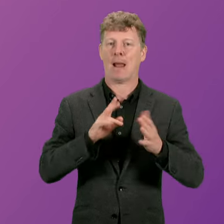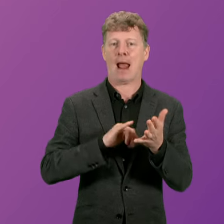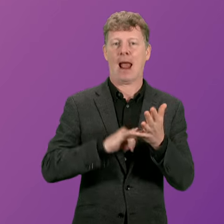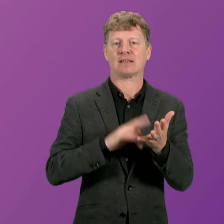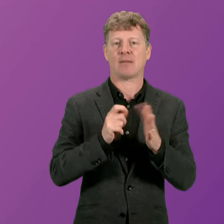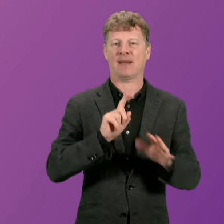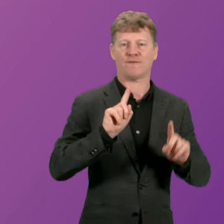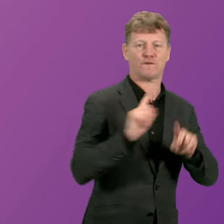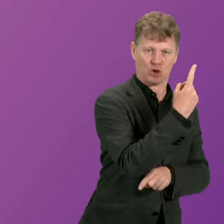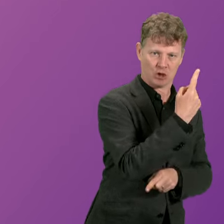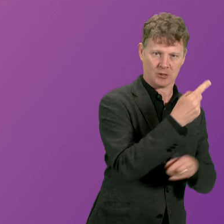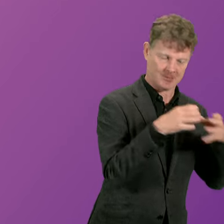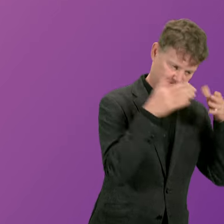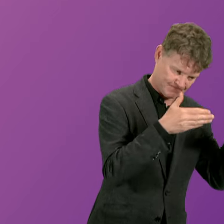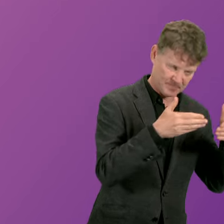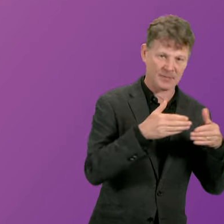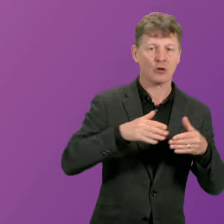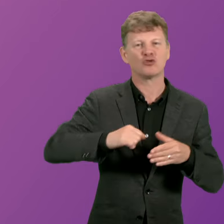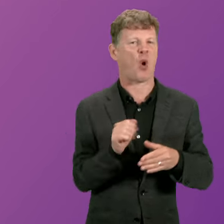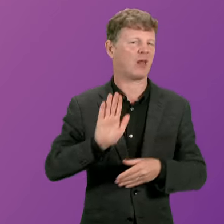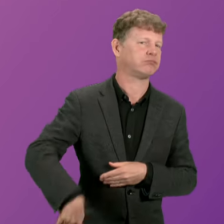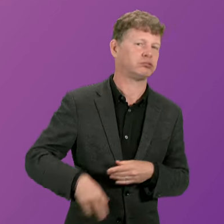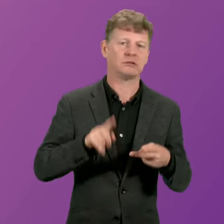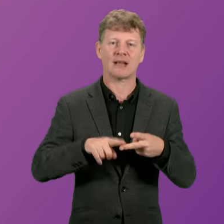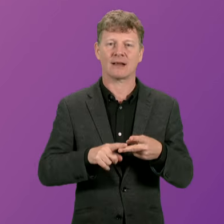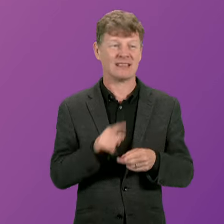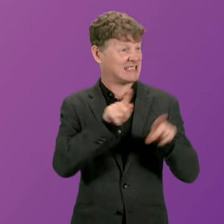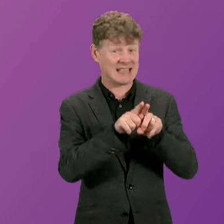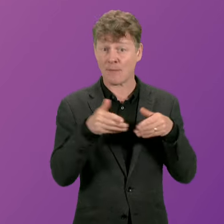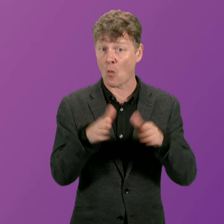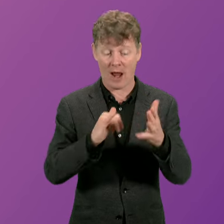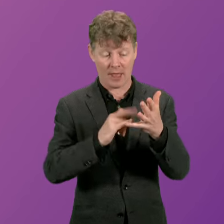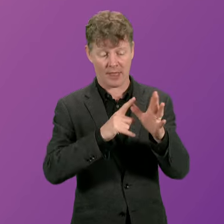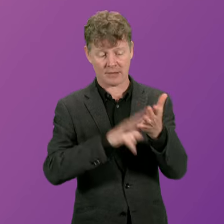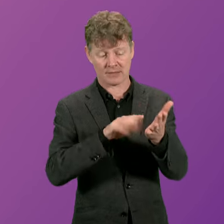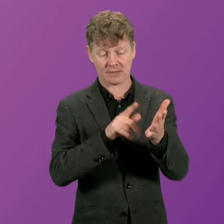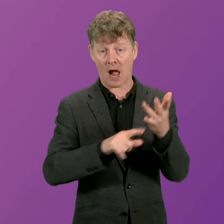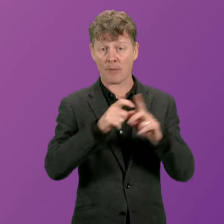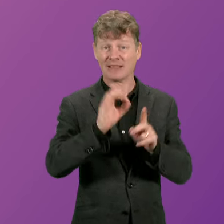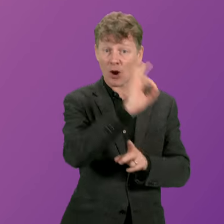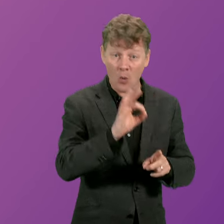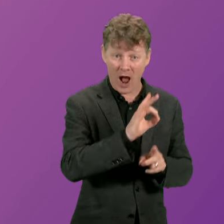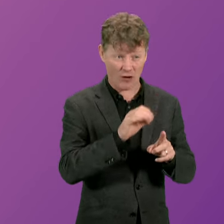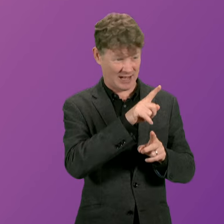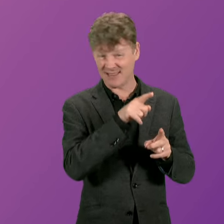country second. That was the case in how he handled the Salmond inquiry, and it is exactly the same case in how he is dealing with this.